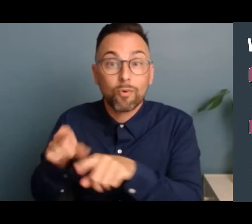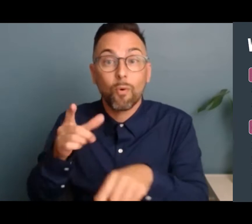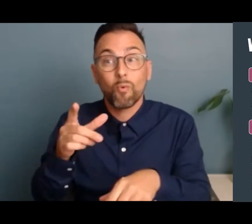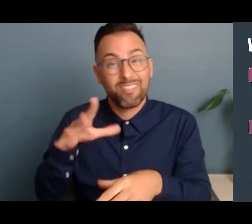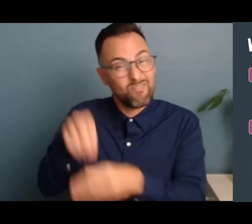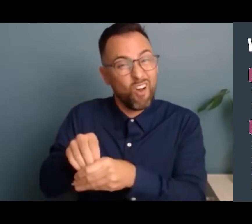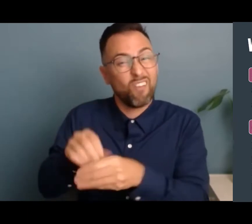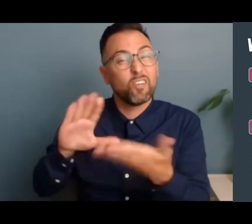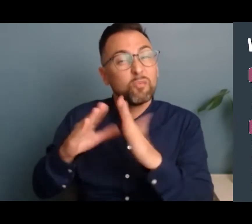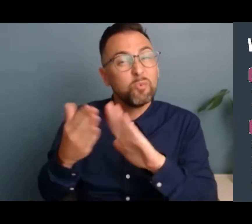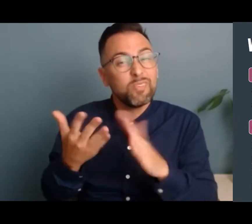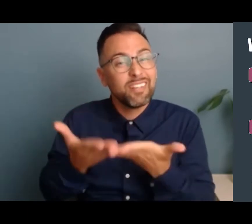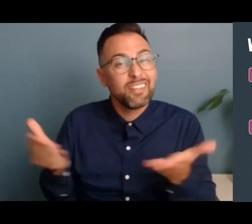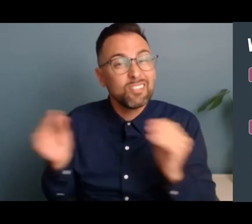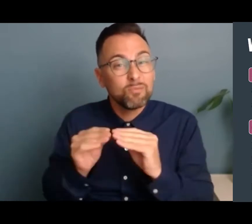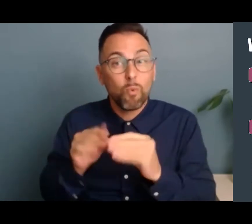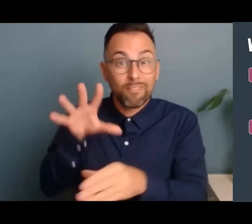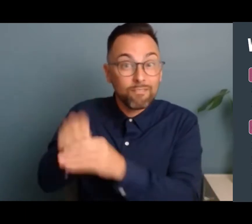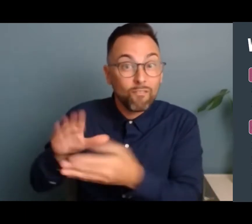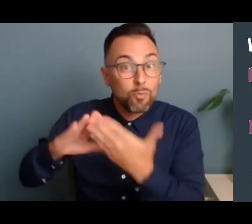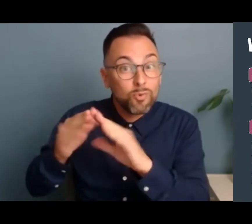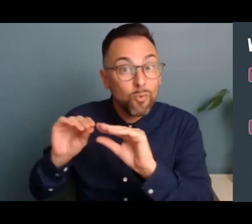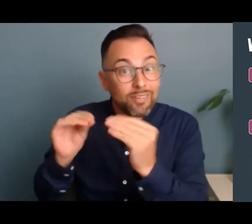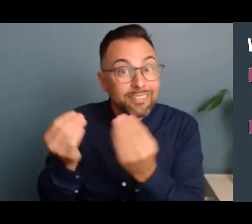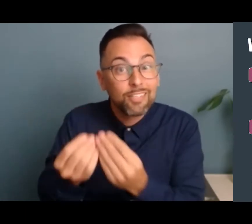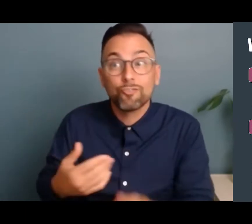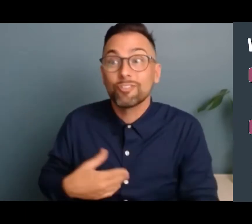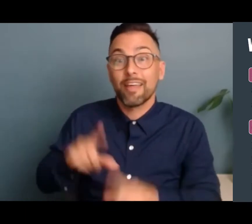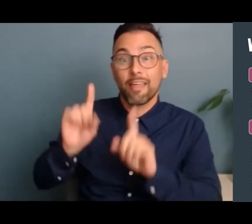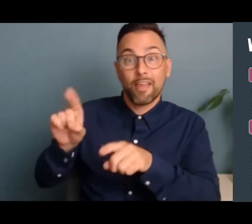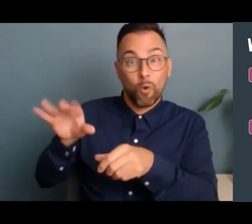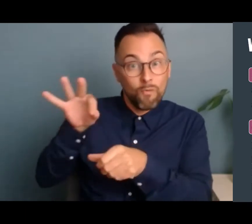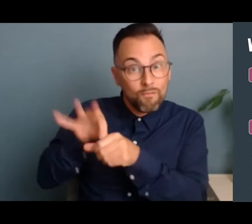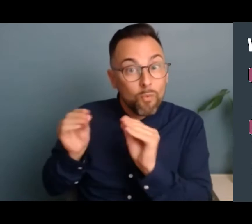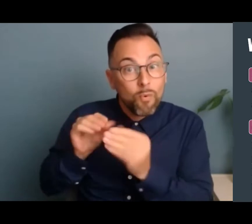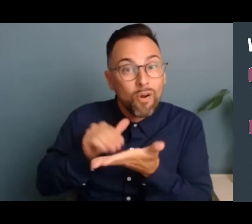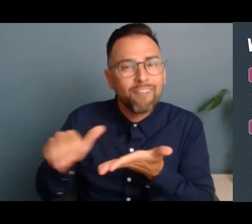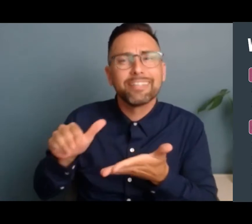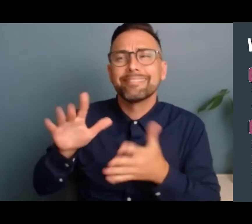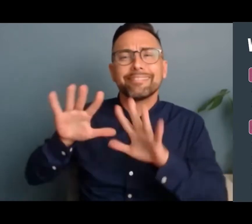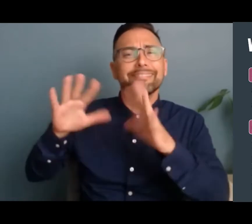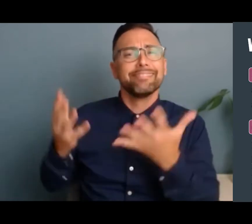And also, the more involved a person was in community organizations, if they were more